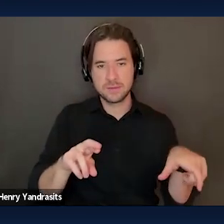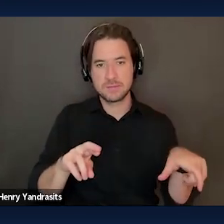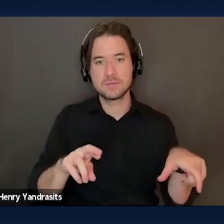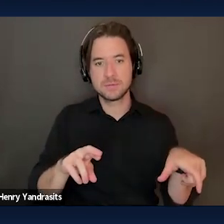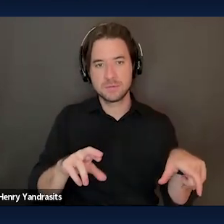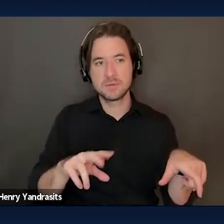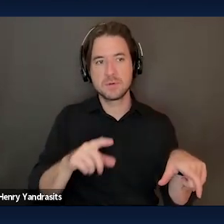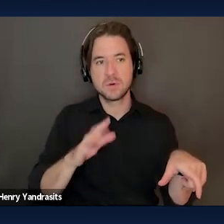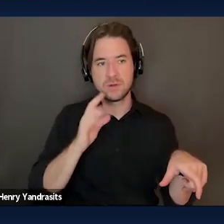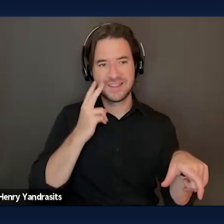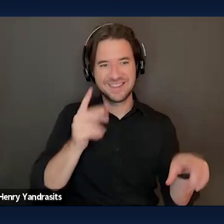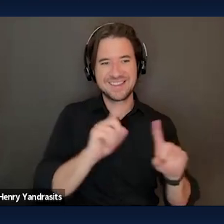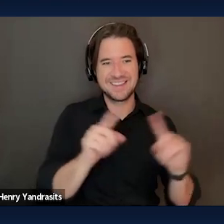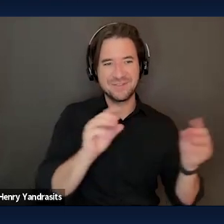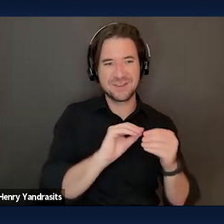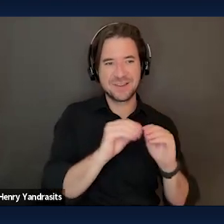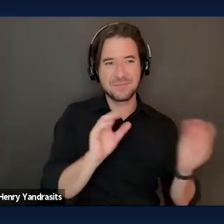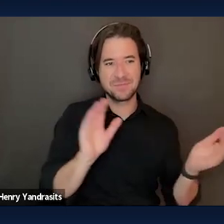You get a different number than if you search it as.